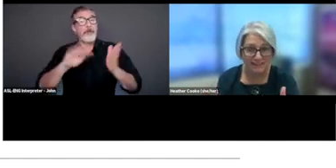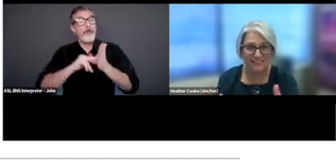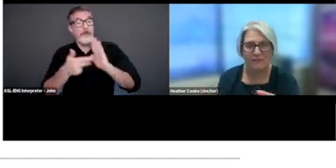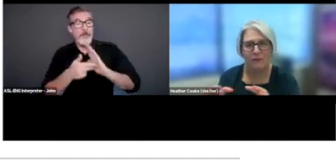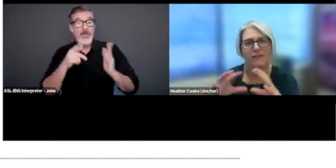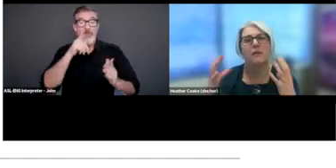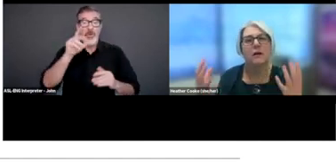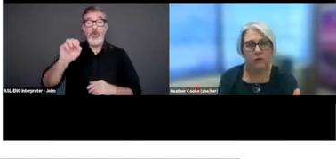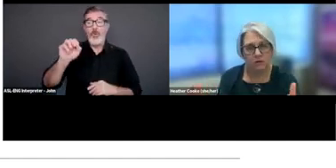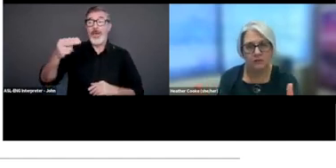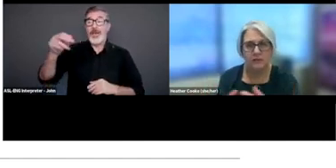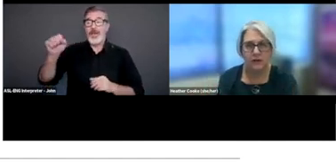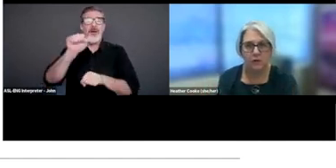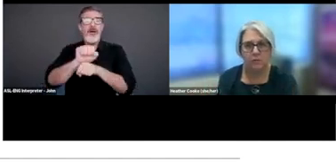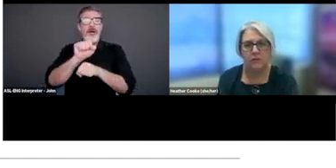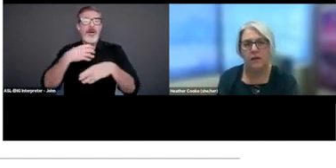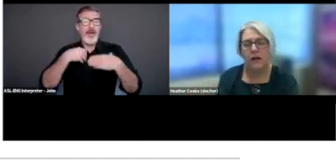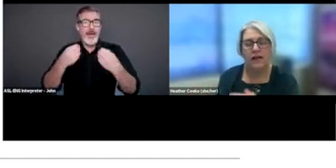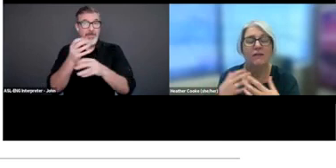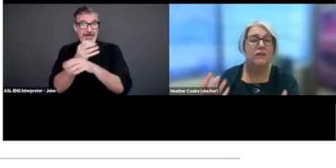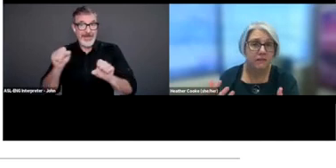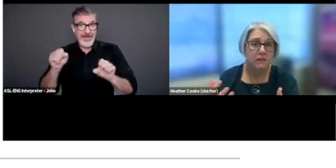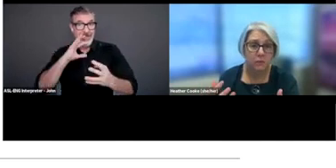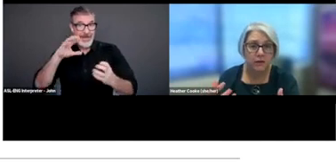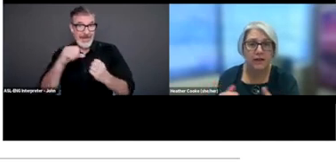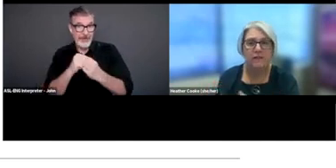committees when we think about long term care homes within this